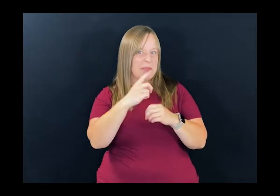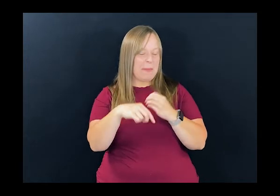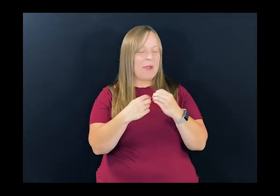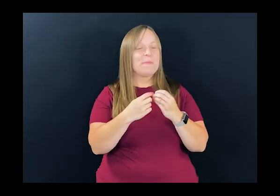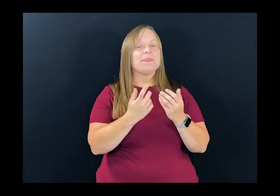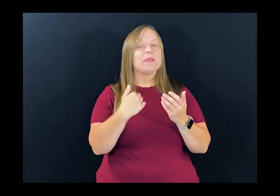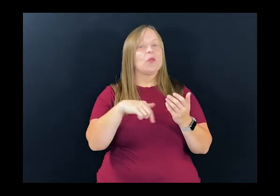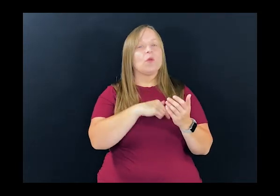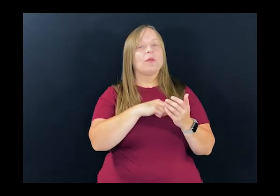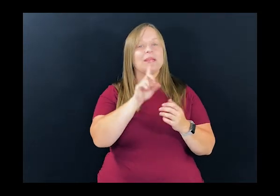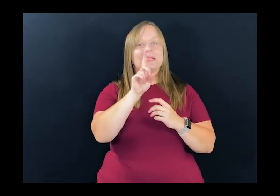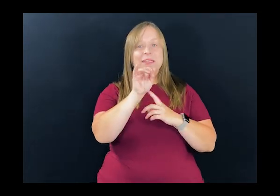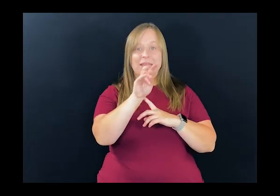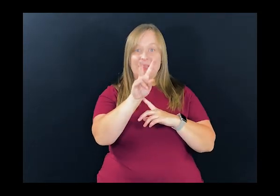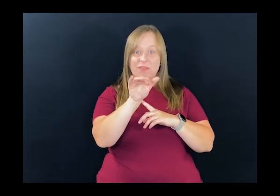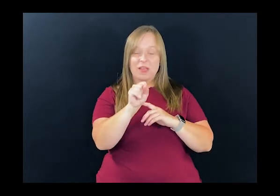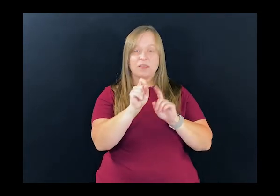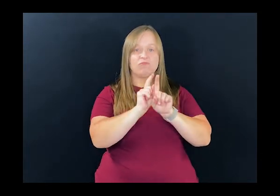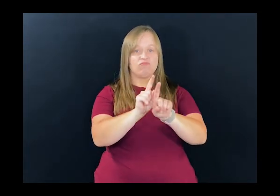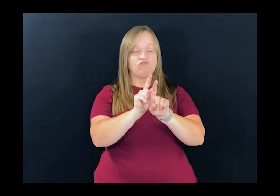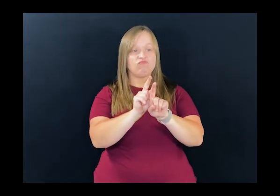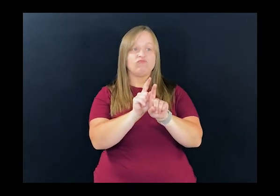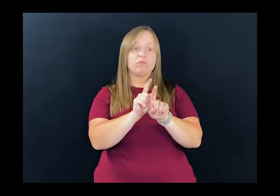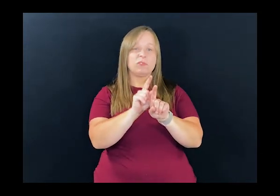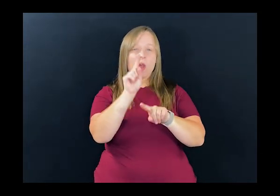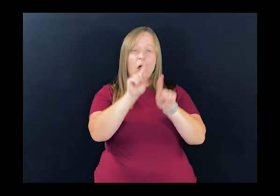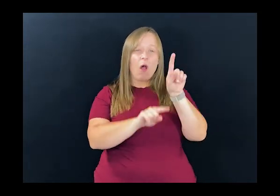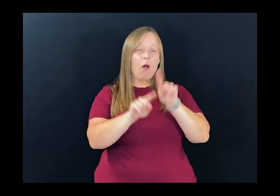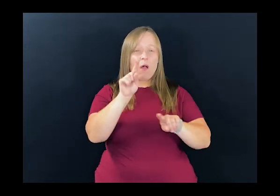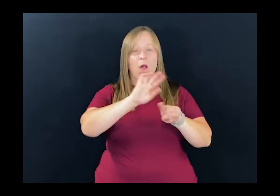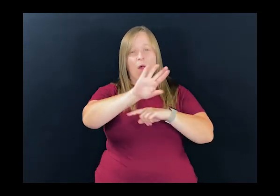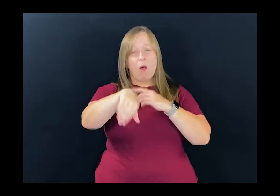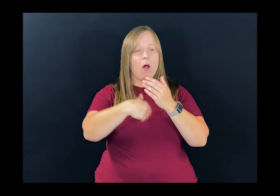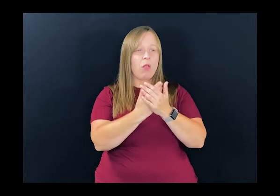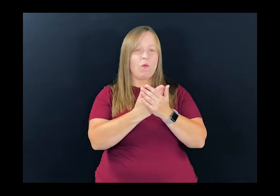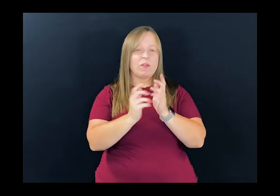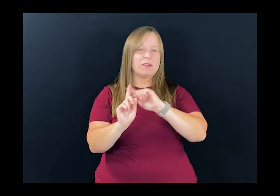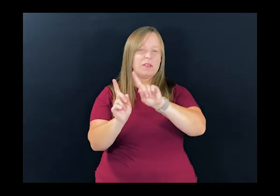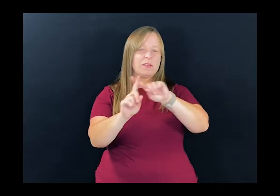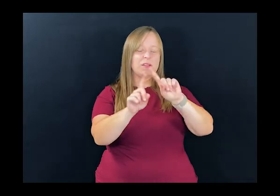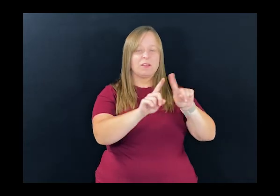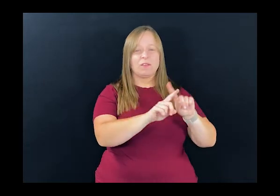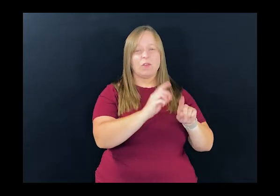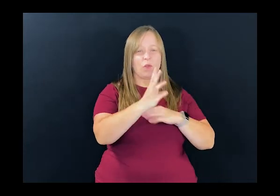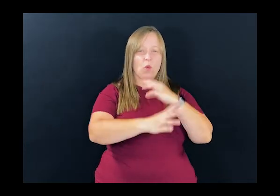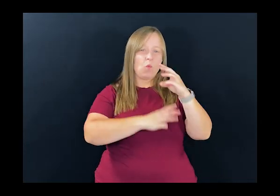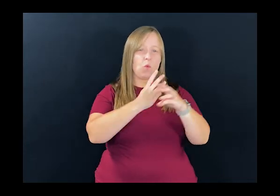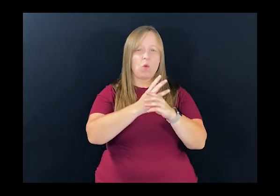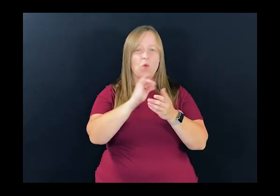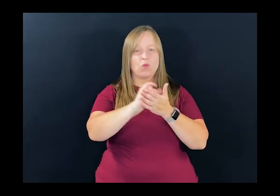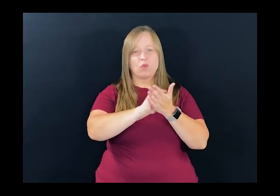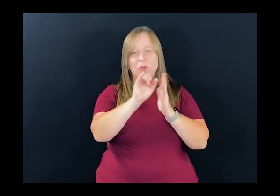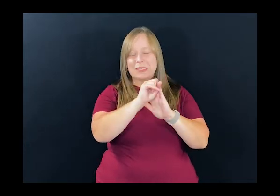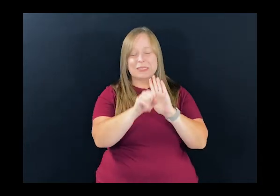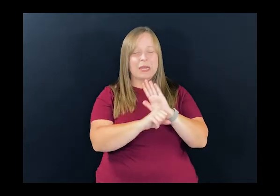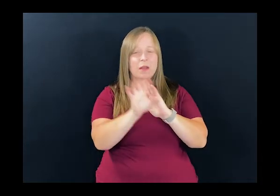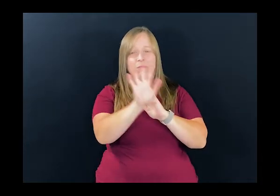We have divas representing all over and different continents, all over New York state.